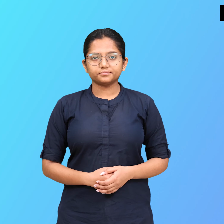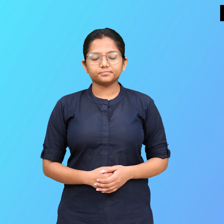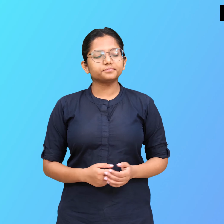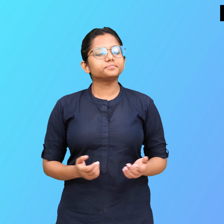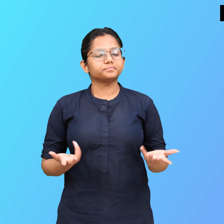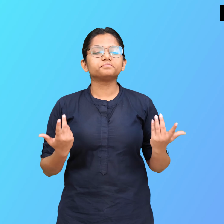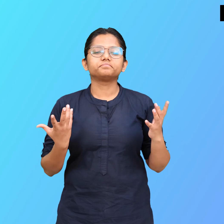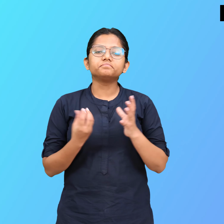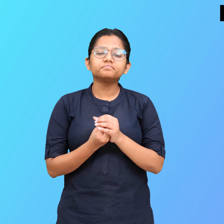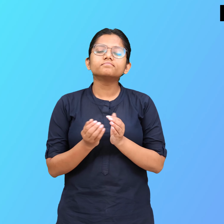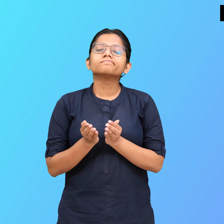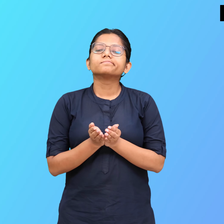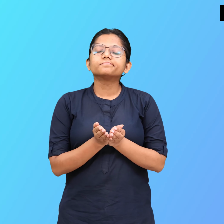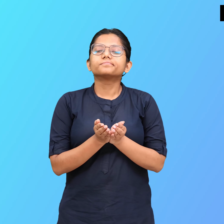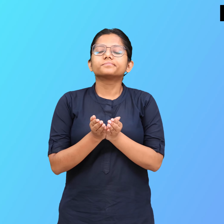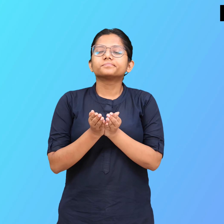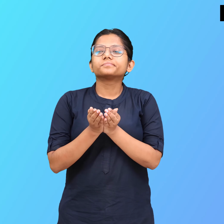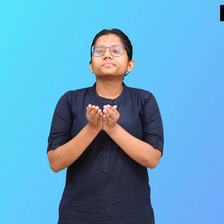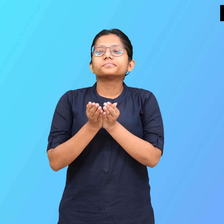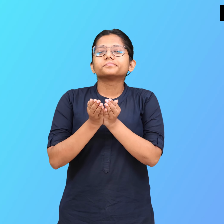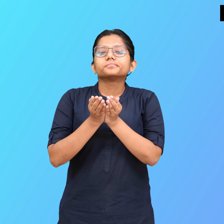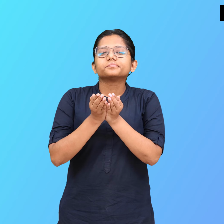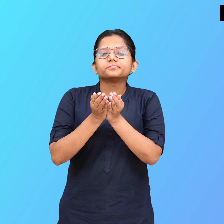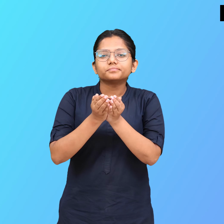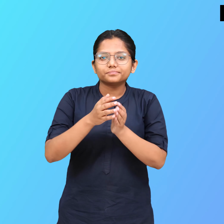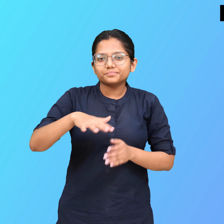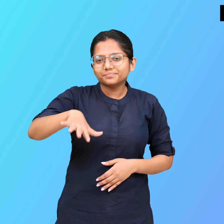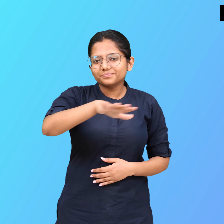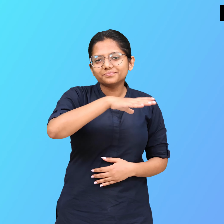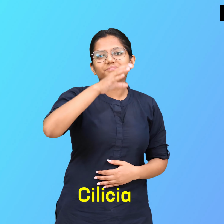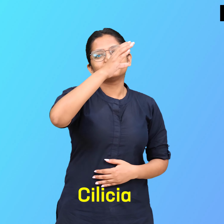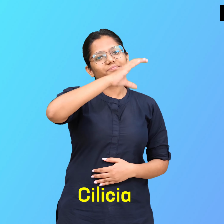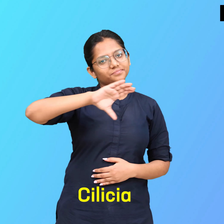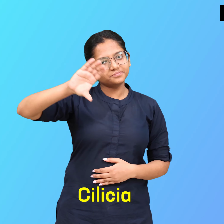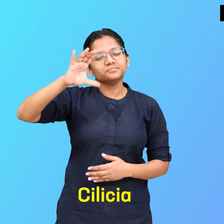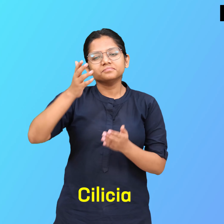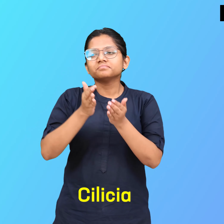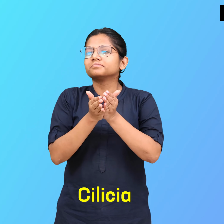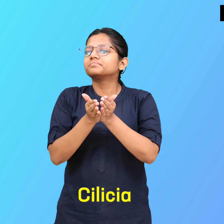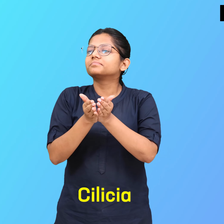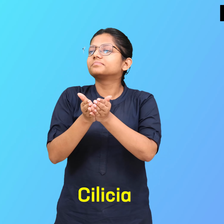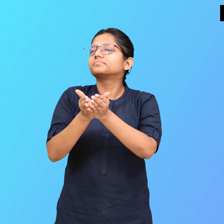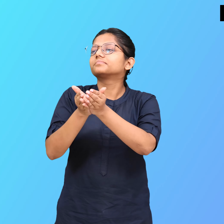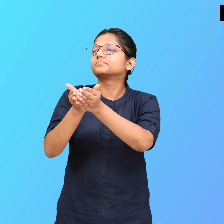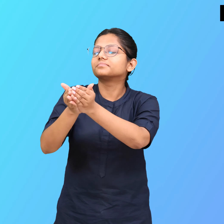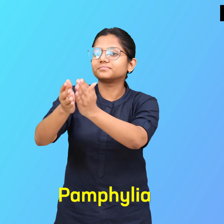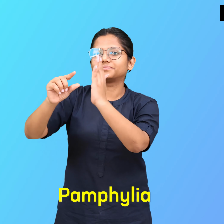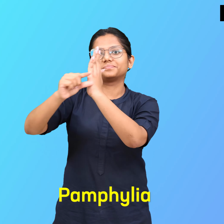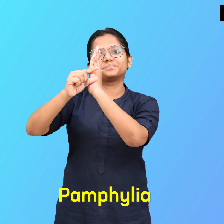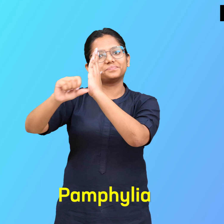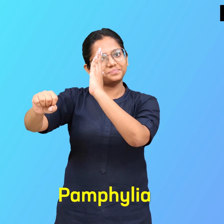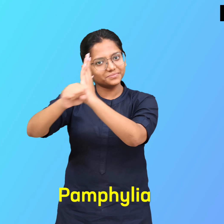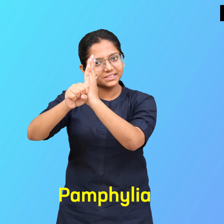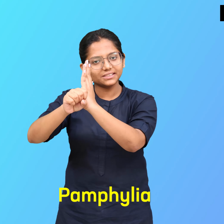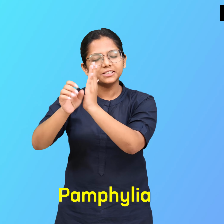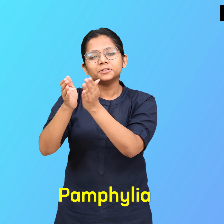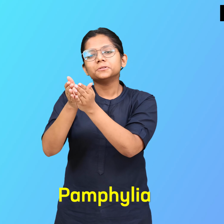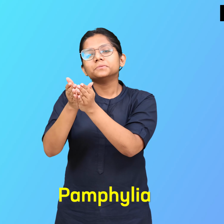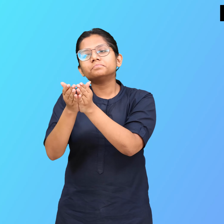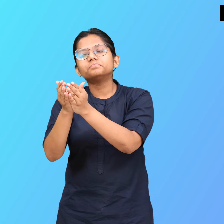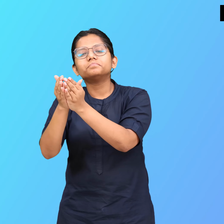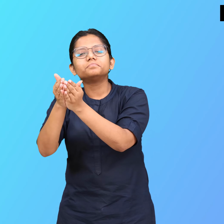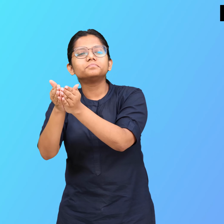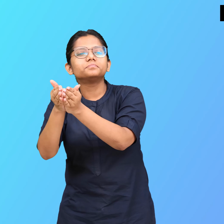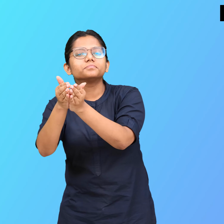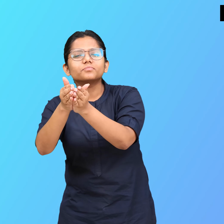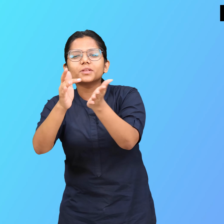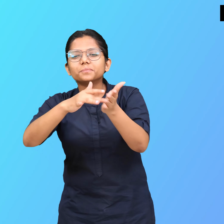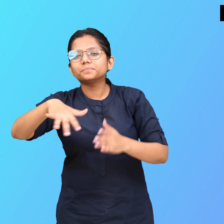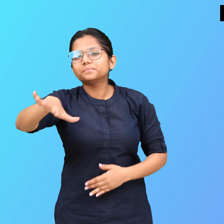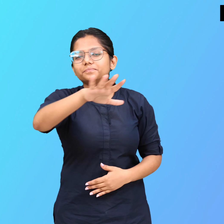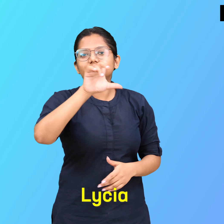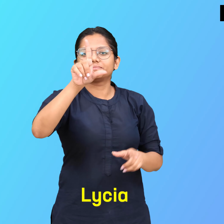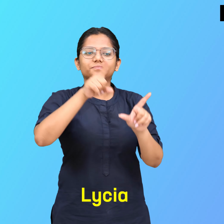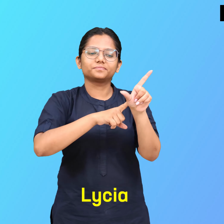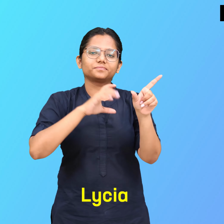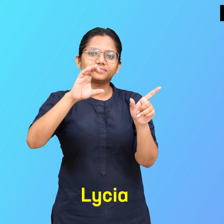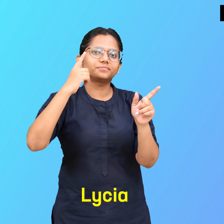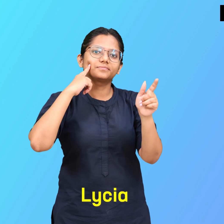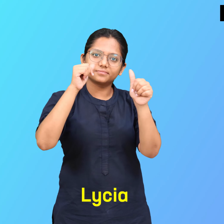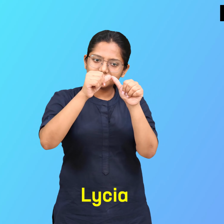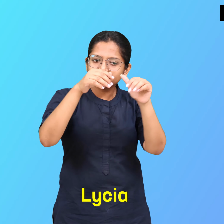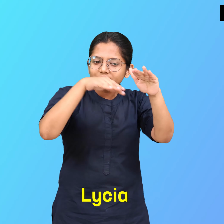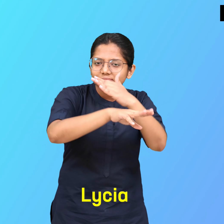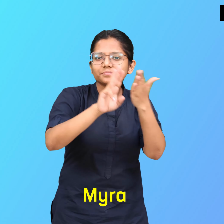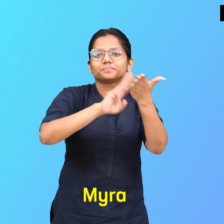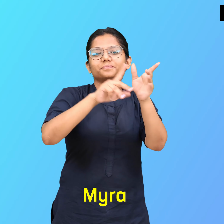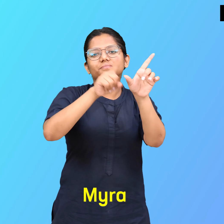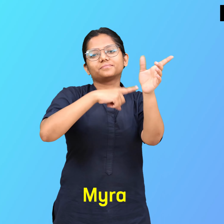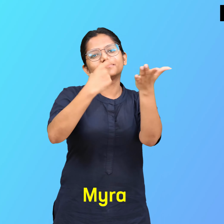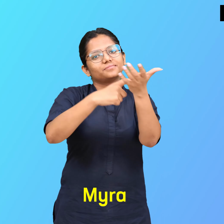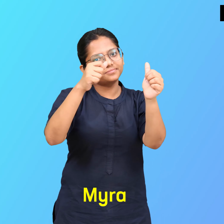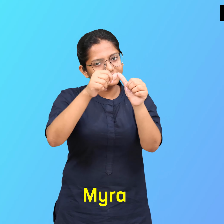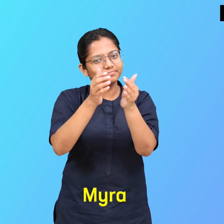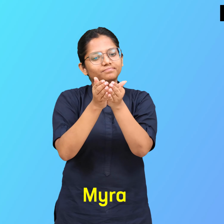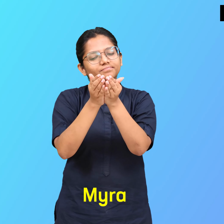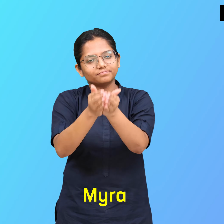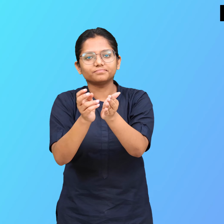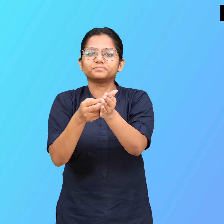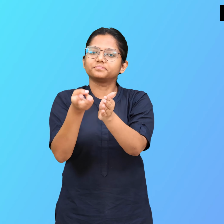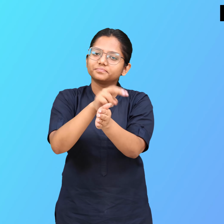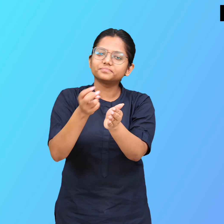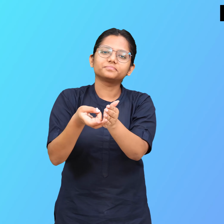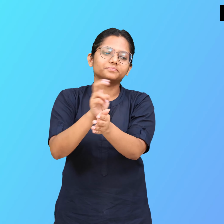We went across the sea by Cilicia and Pamphylia. Then we came to the city of Myra in Lycia.